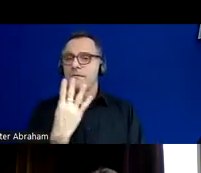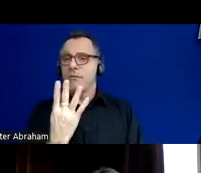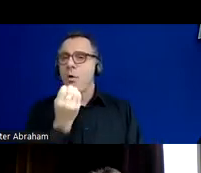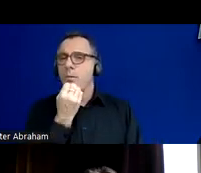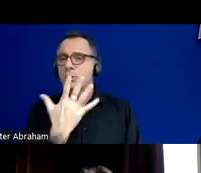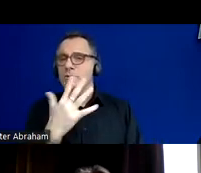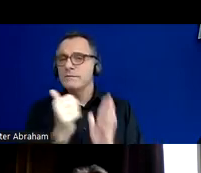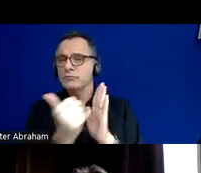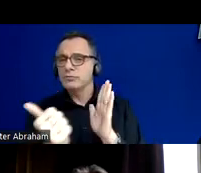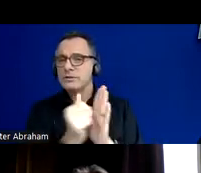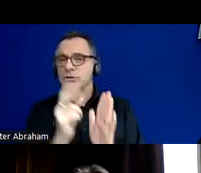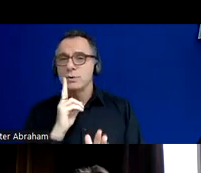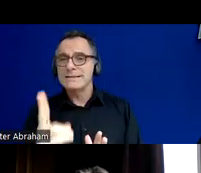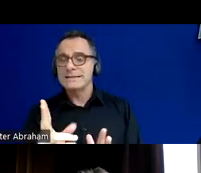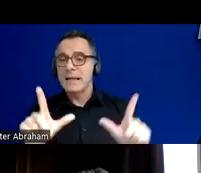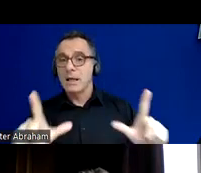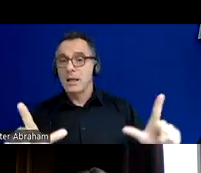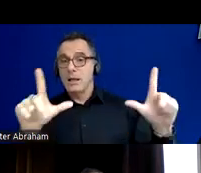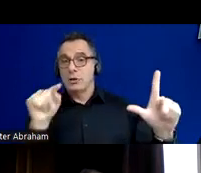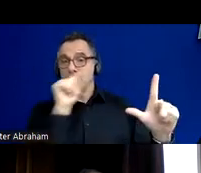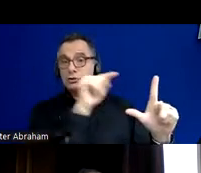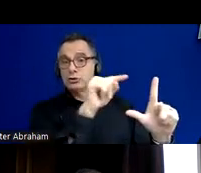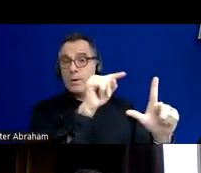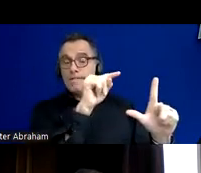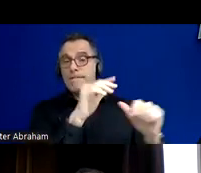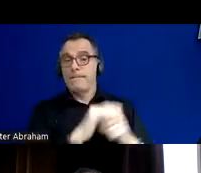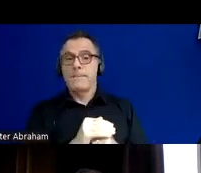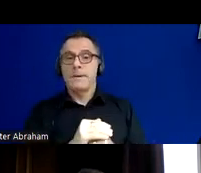that you can see in the top corner there. Along with that, host of postcards and